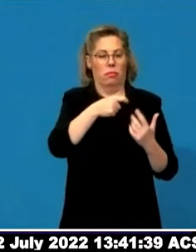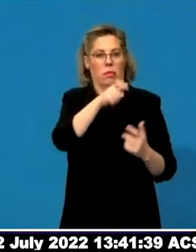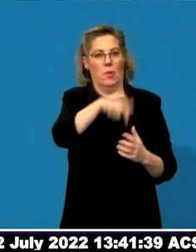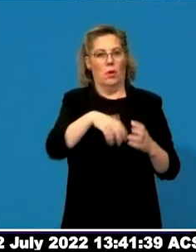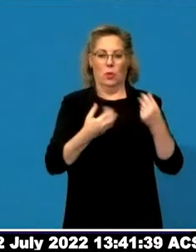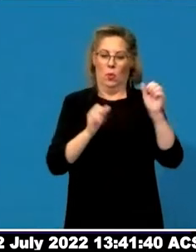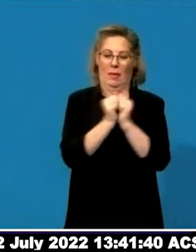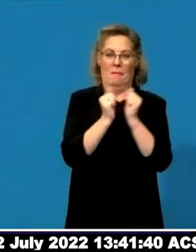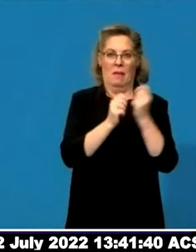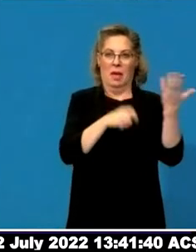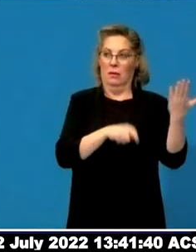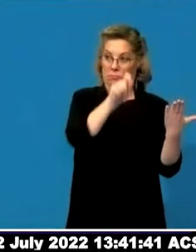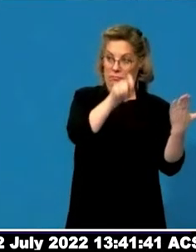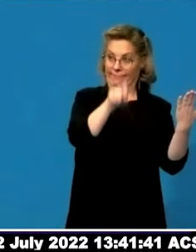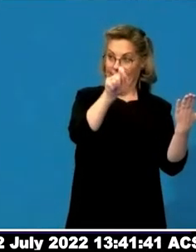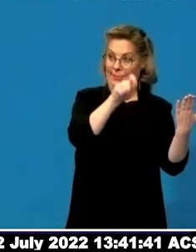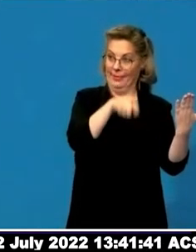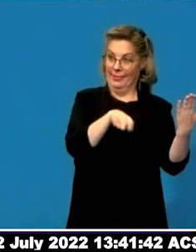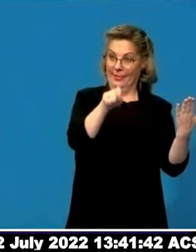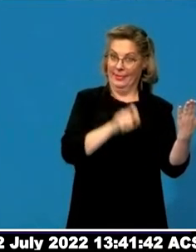not that Anangu's point of view. MS McMAHON: Yes.